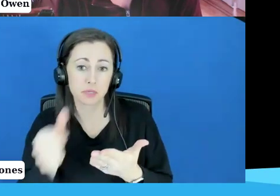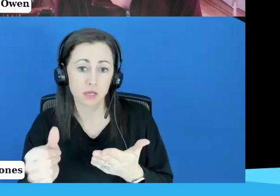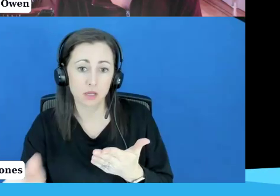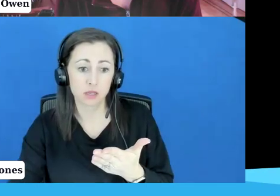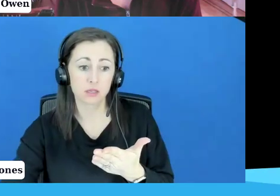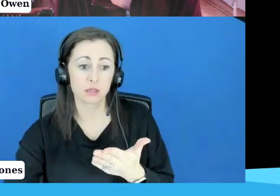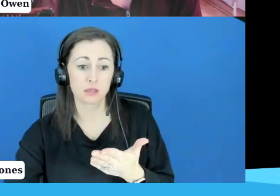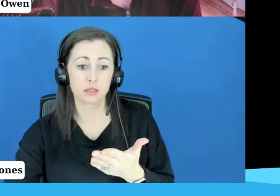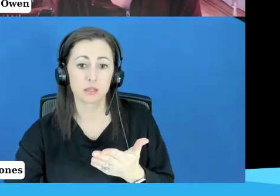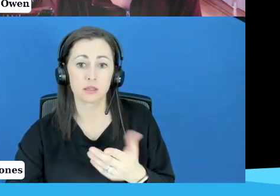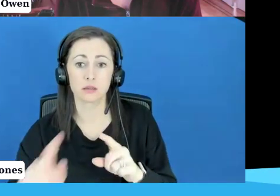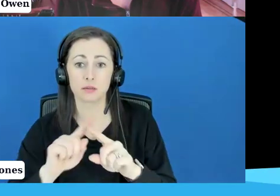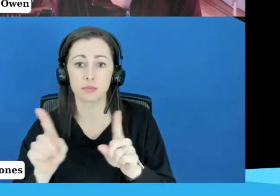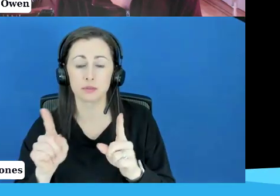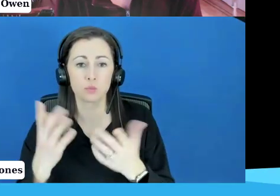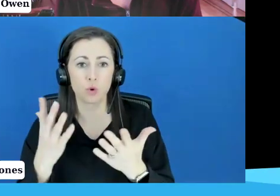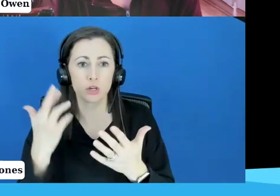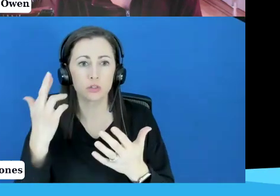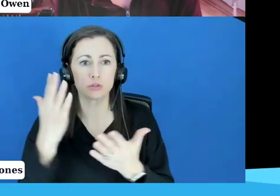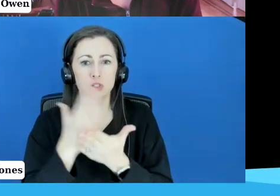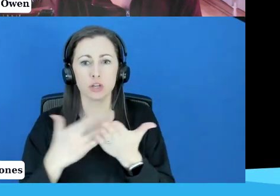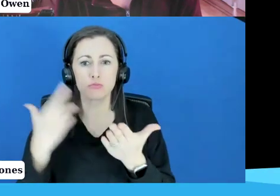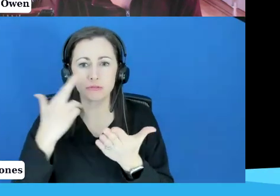But yeah, what are some of the reasons these barriers exist?